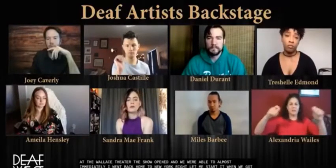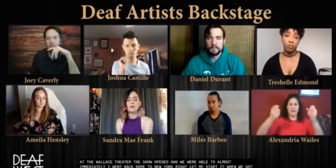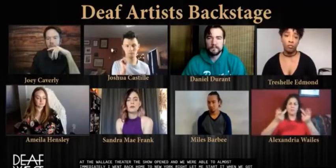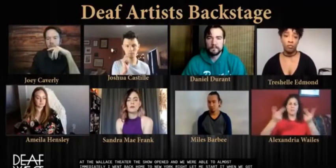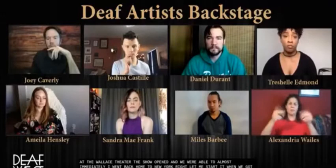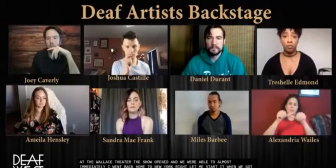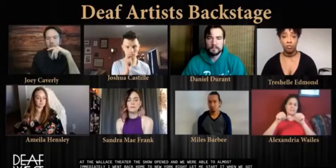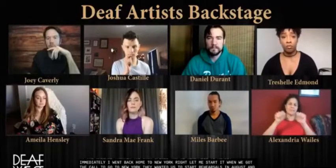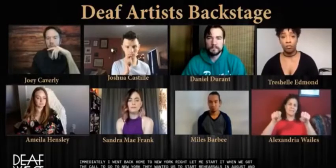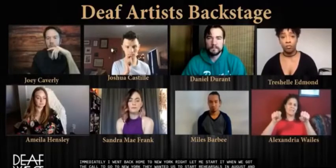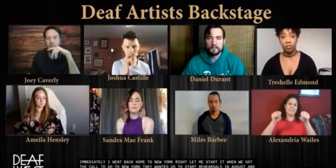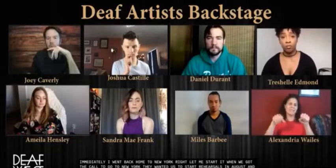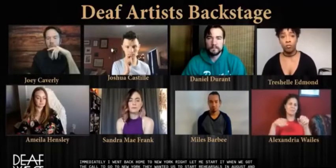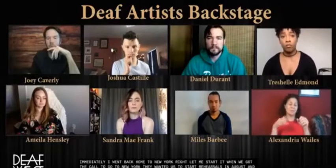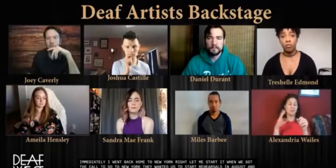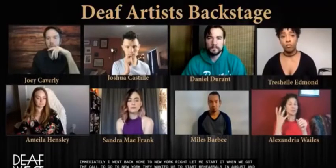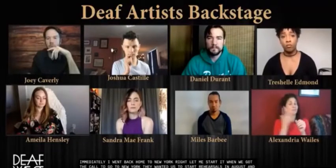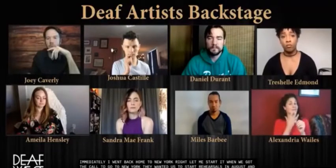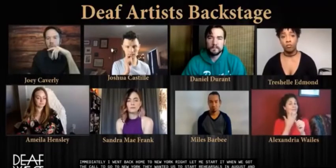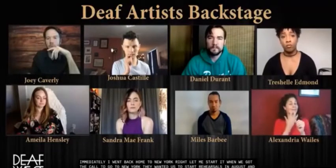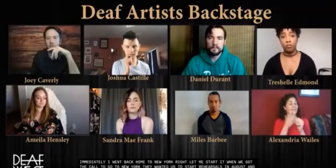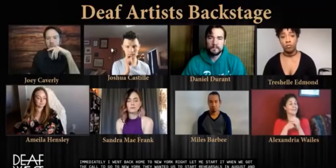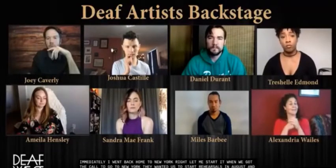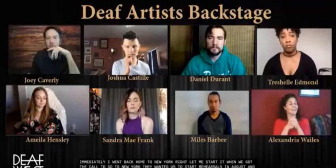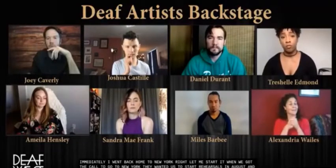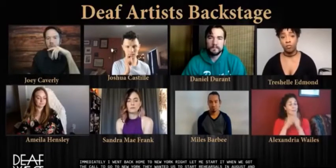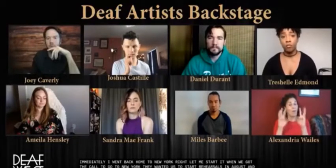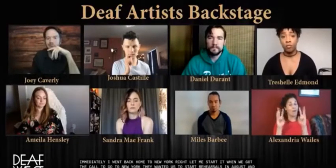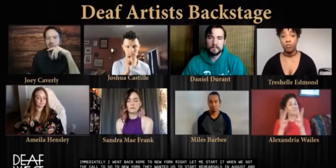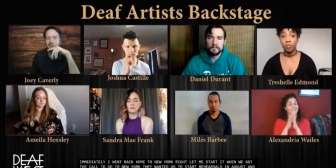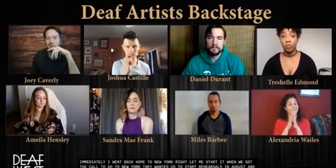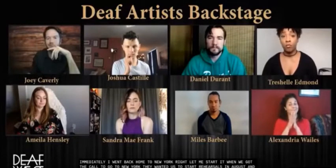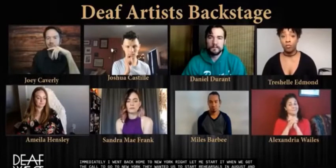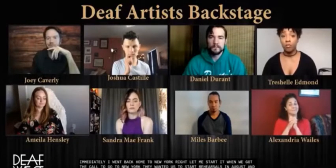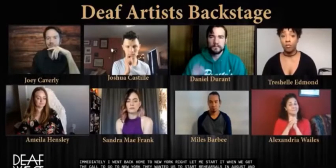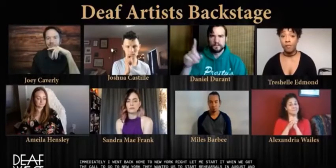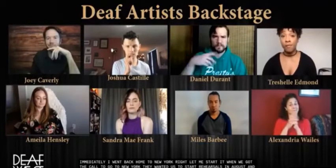There were some additions and some changes that happened, but most characters stayed consistent.